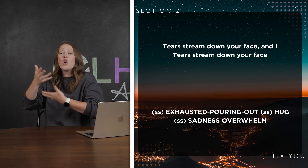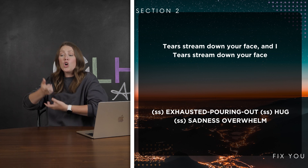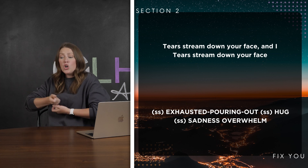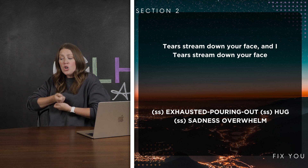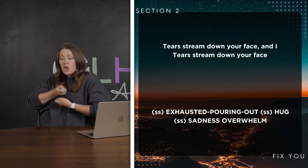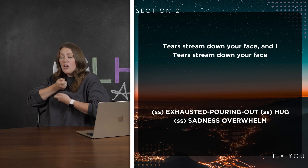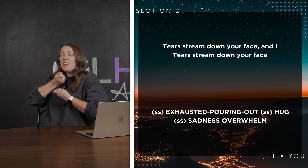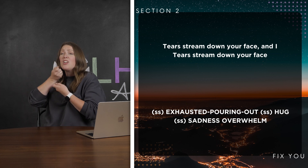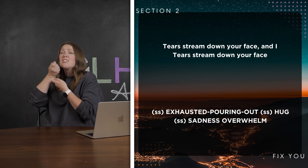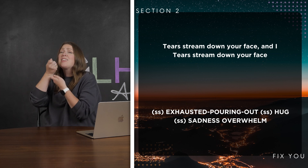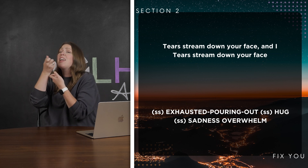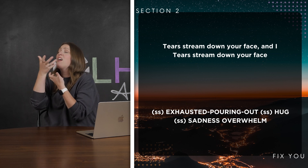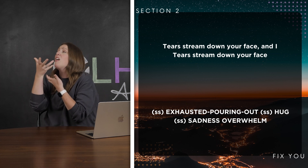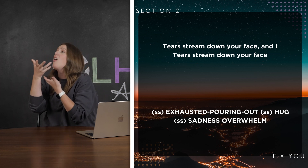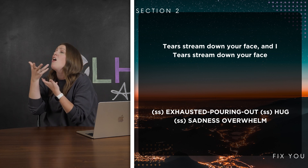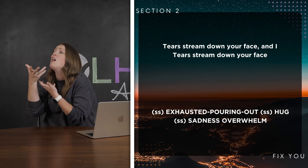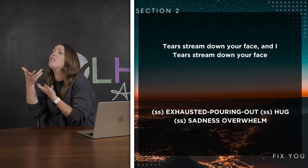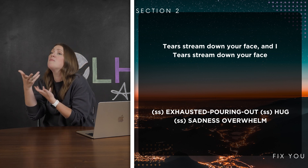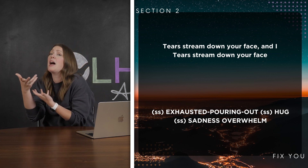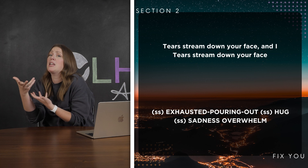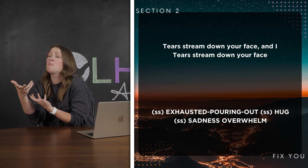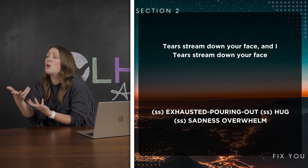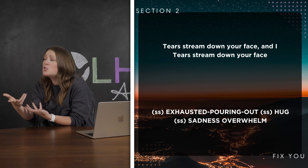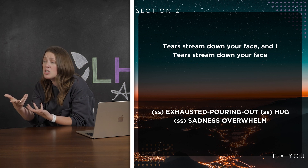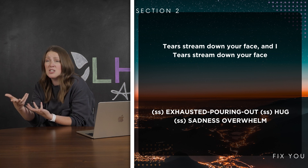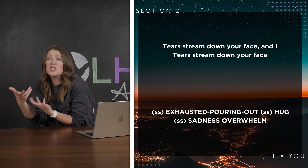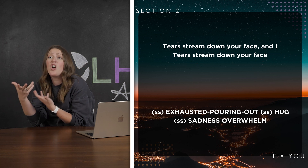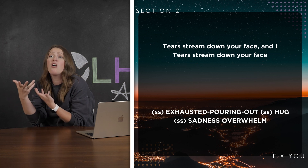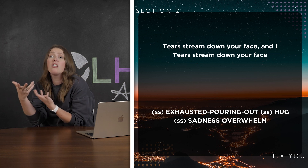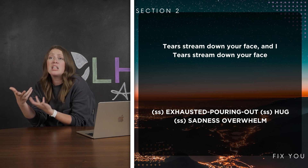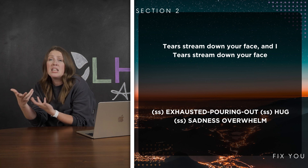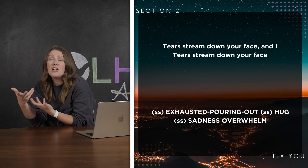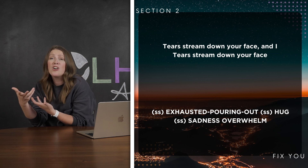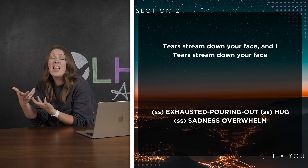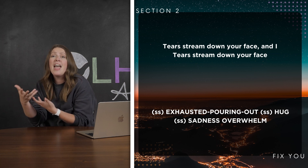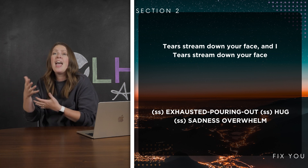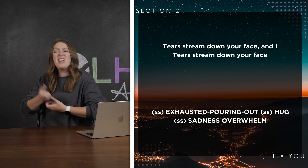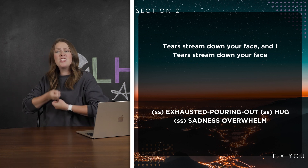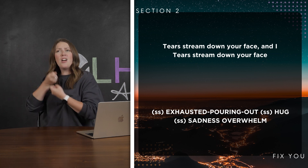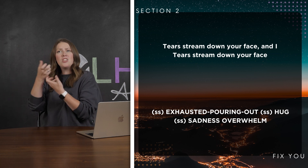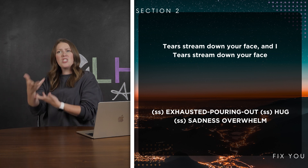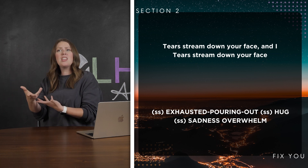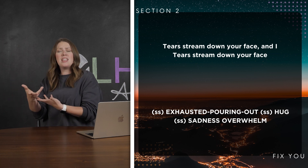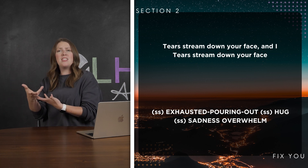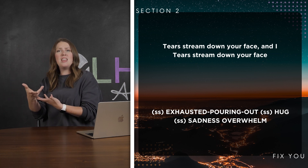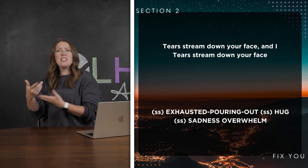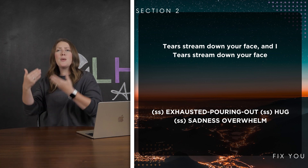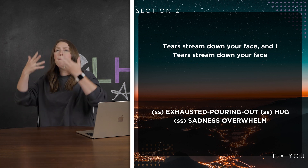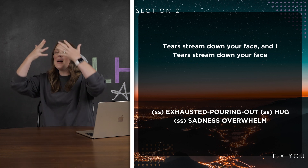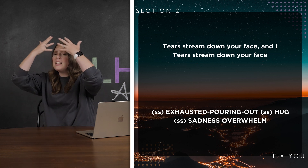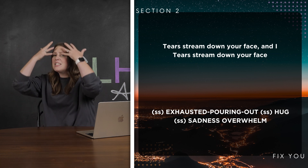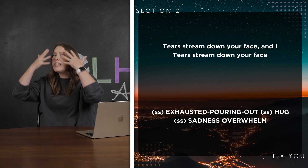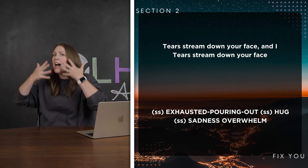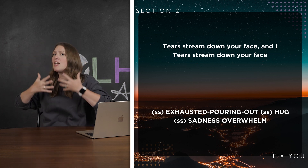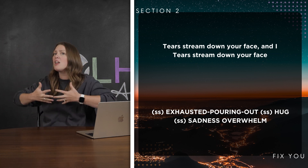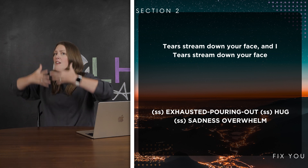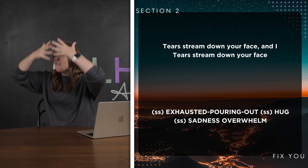her, saying, all of my emotions are here. And it's not just like this, but it's that